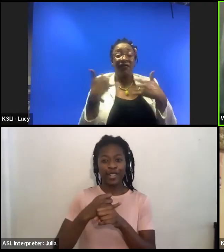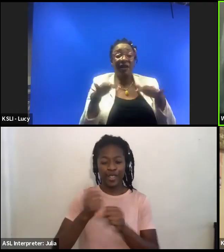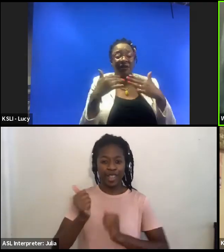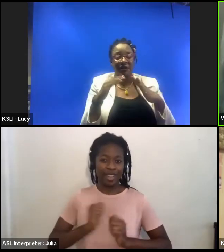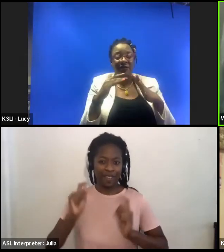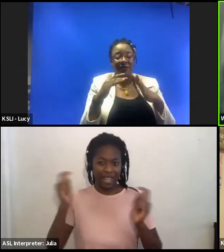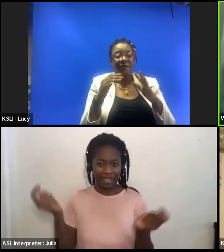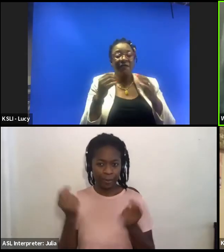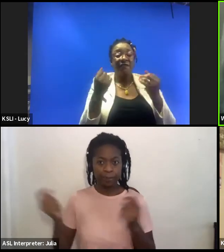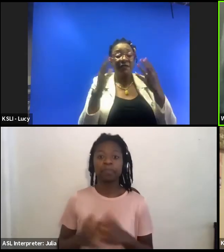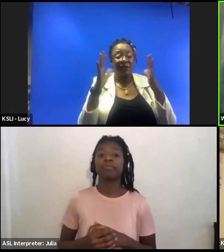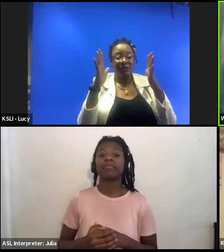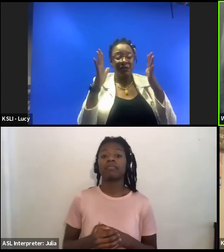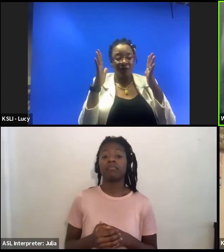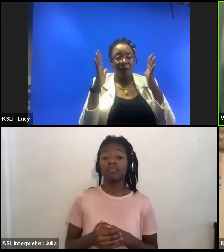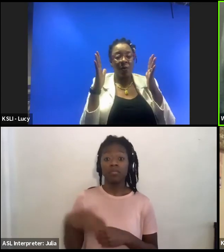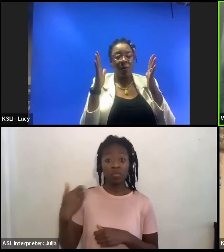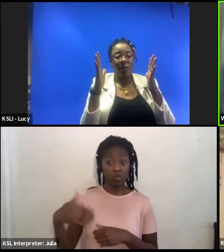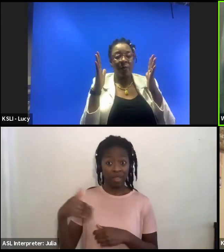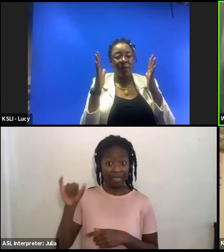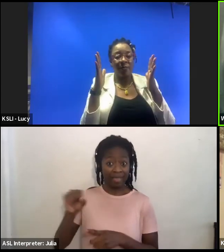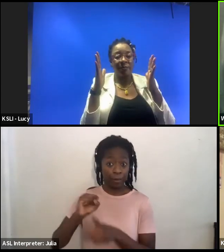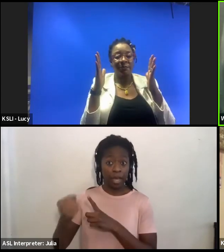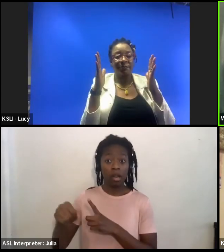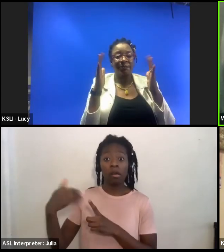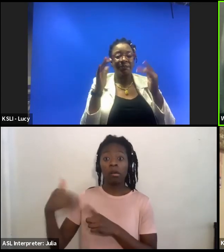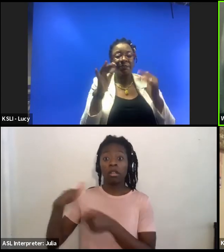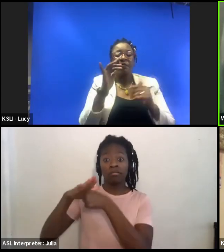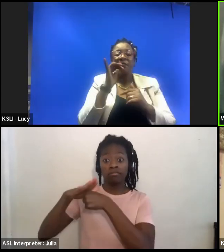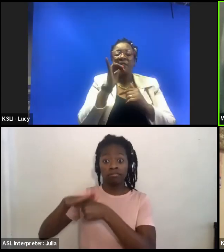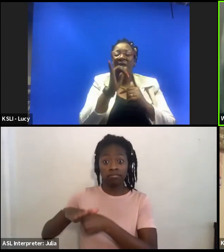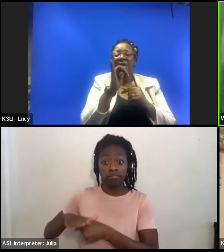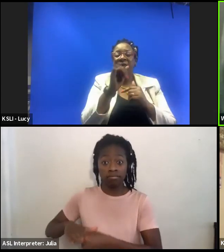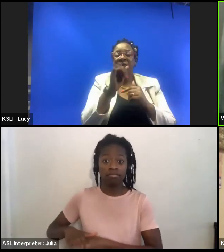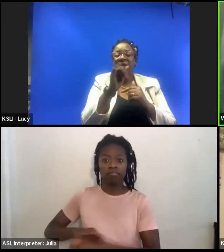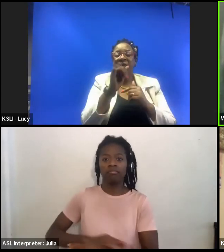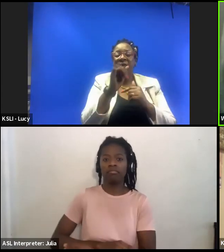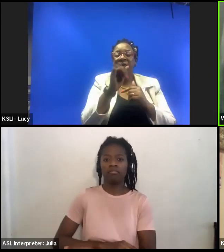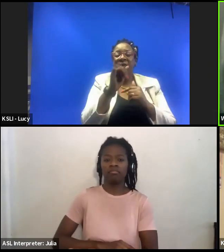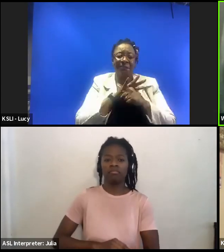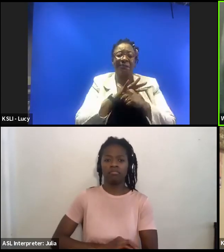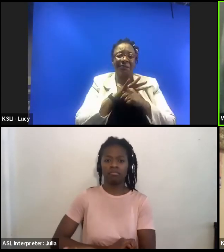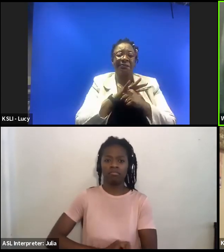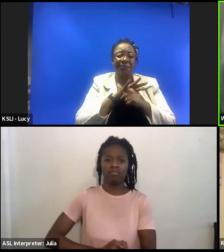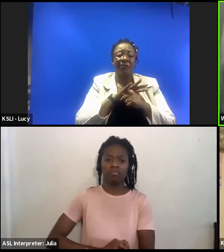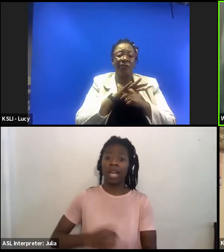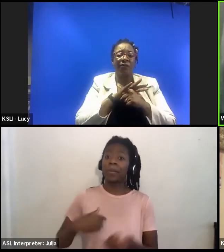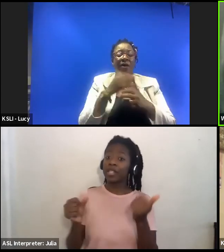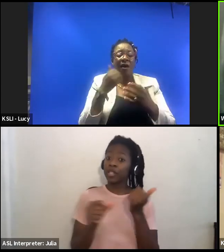It was very high pressure and I'd taken on the role of Associate Producer with NBO MTI